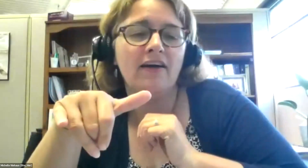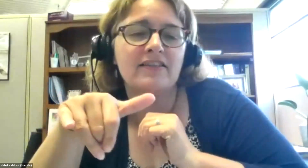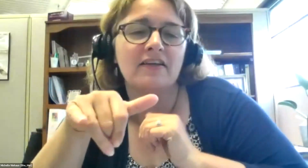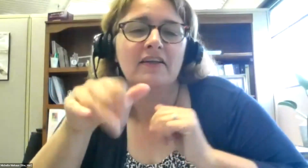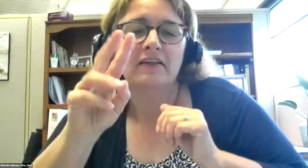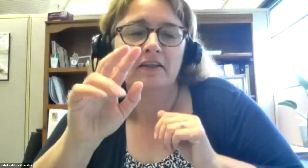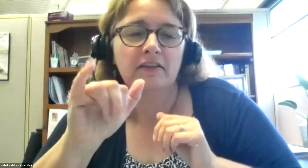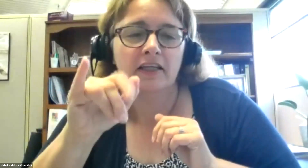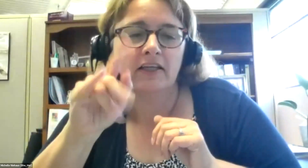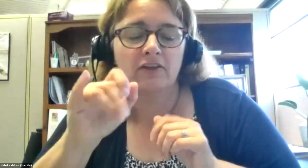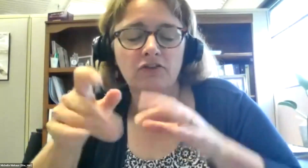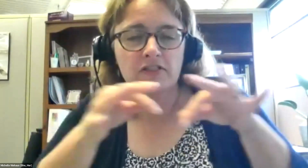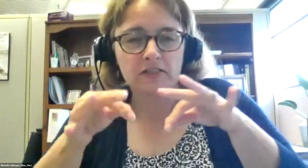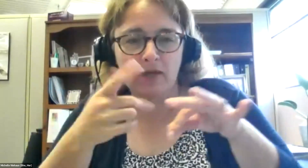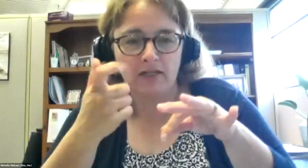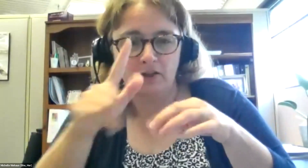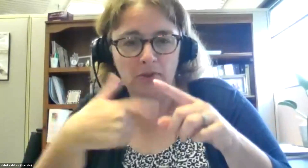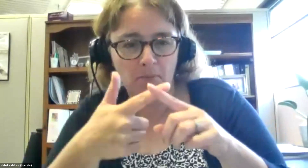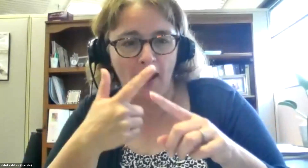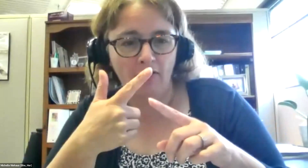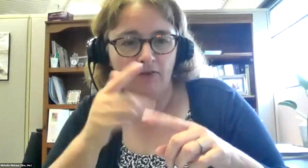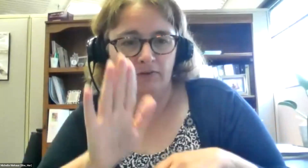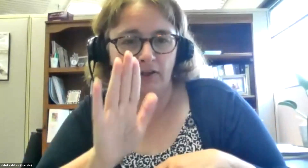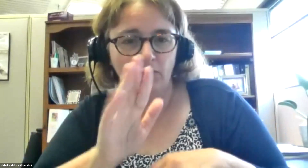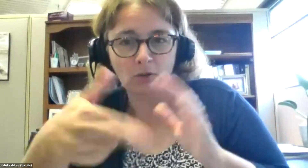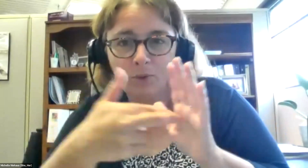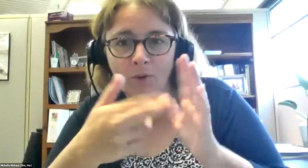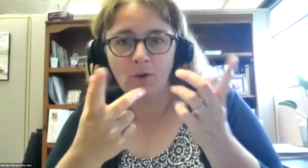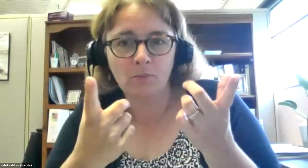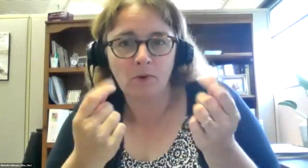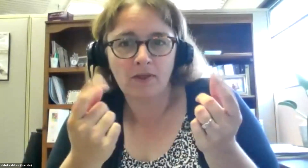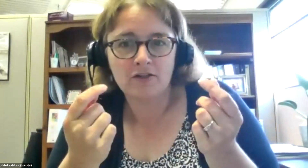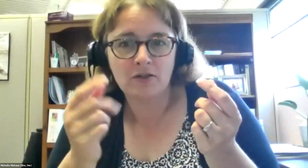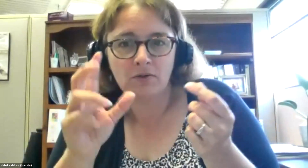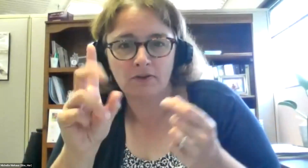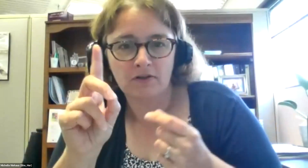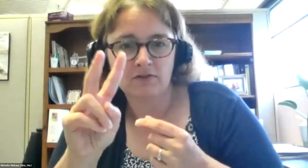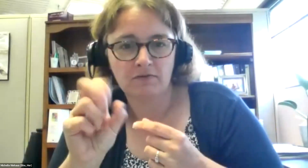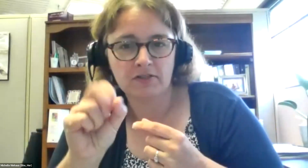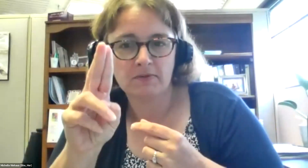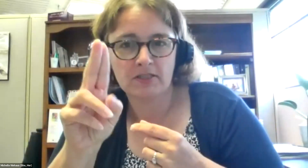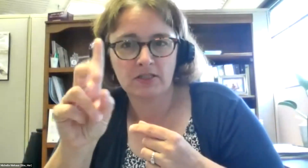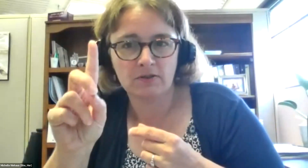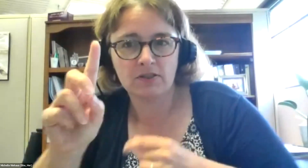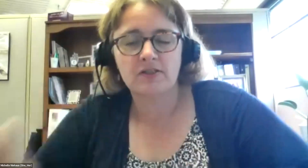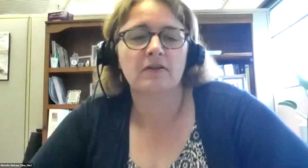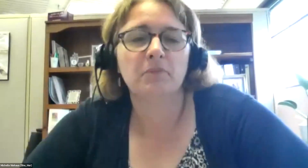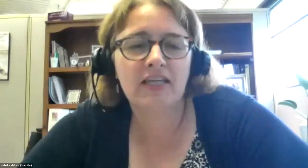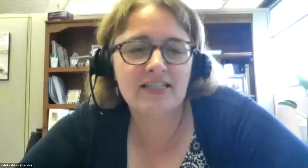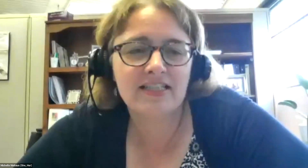THIS SPREAD, WHY DOES IT CONTINUE, WHY DOESN'T IT STOP, BUT BEFORE WE KIND OF DISCUSS THAT AND THEORIZE ABOUT THAT, IN THIS CASE AT THIS,